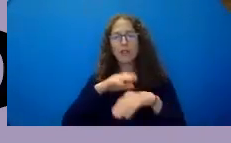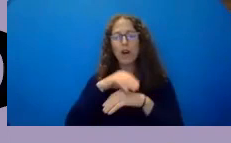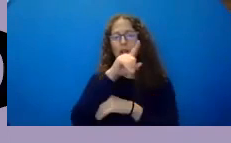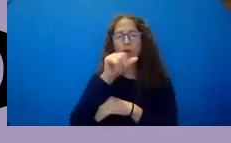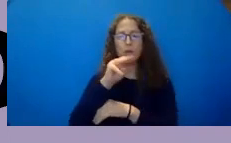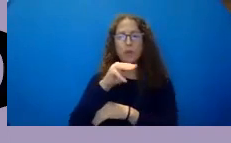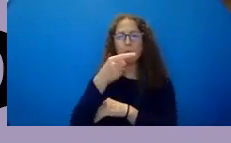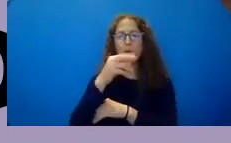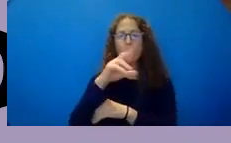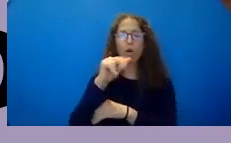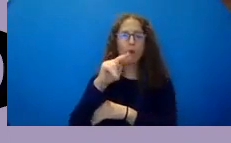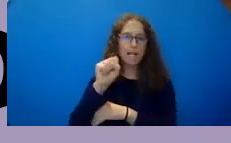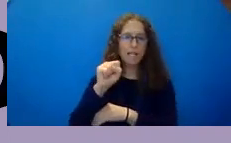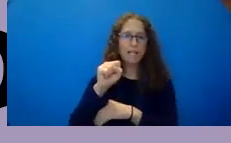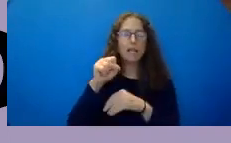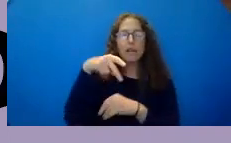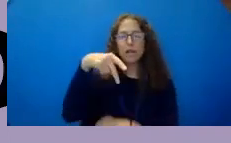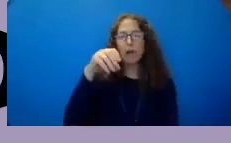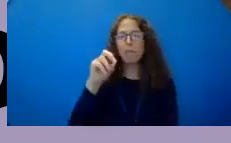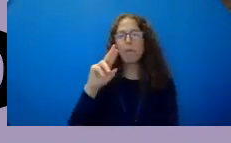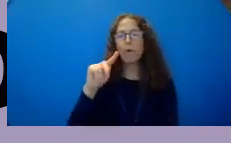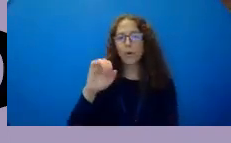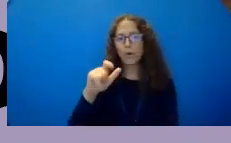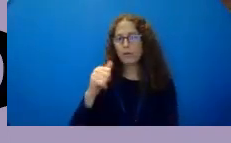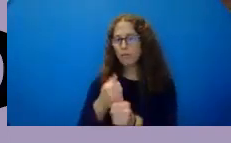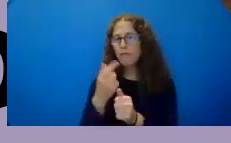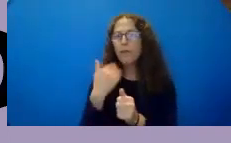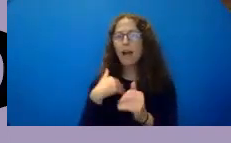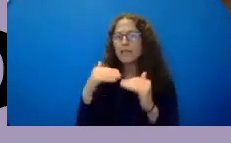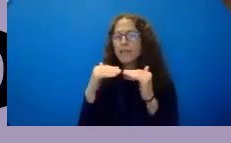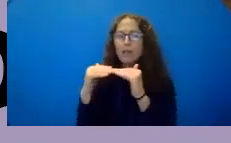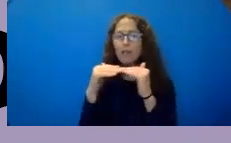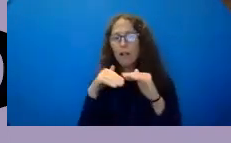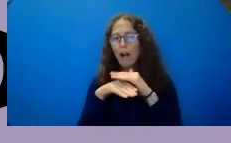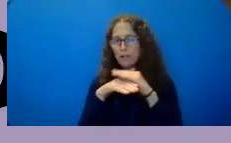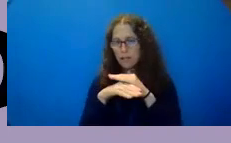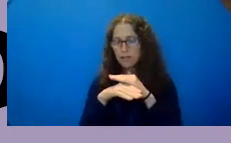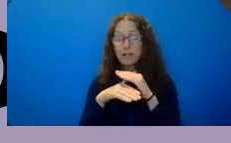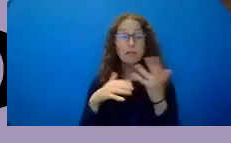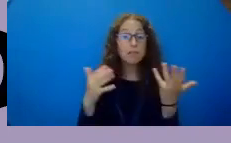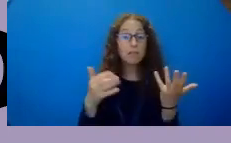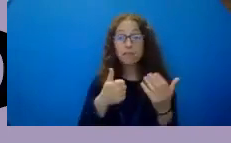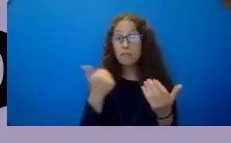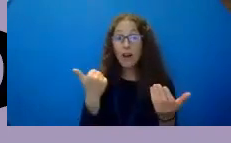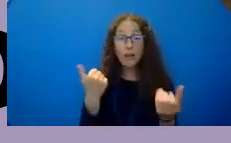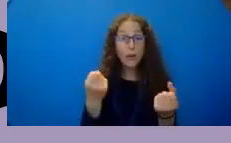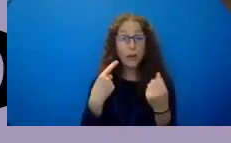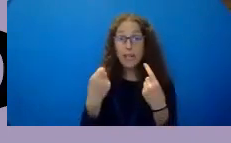RESPONSES , BOTH RECORDING THE QUESTIONS AND POSTING WRITTEN RESPONSES